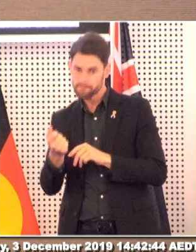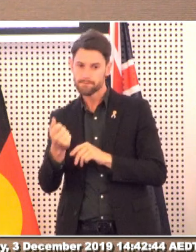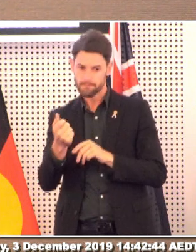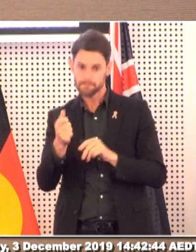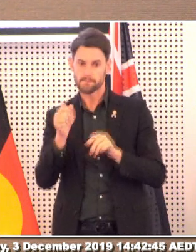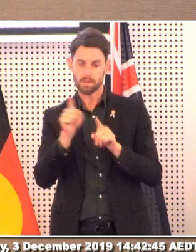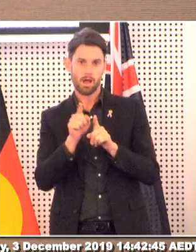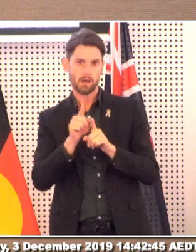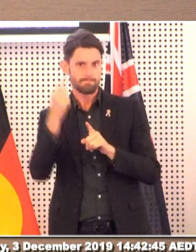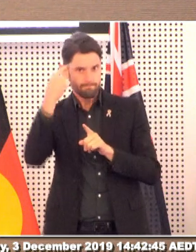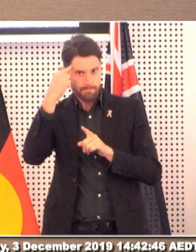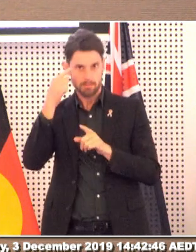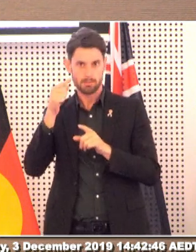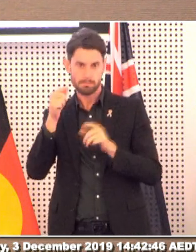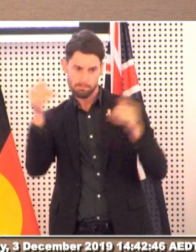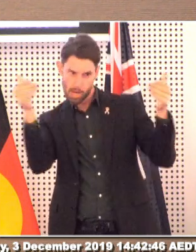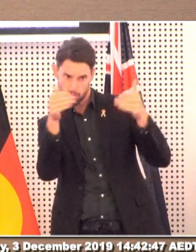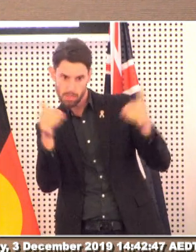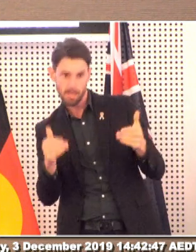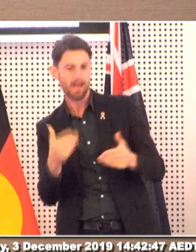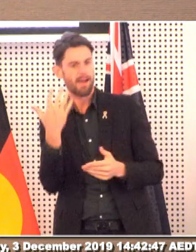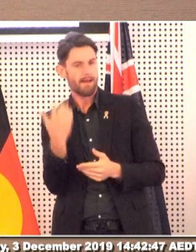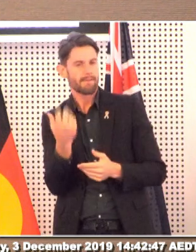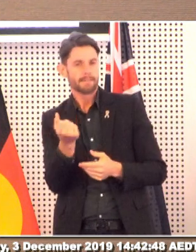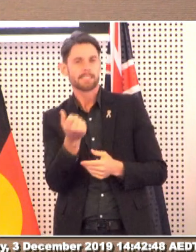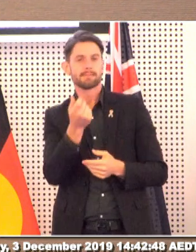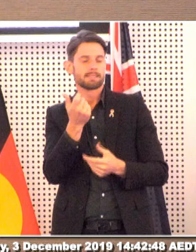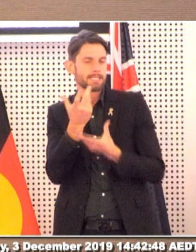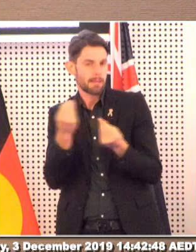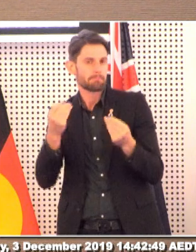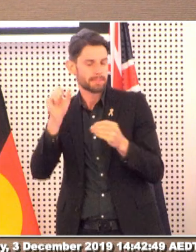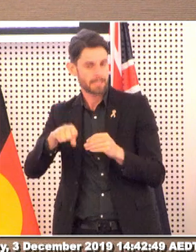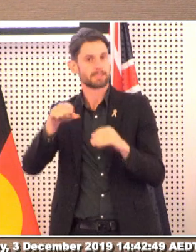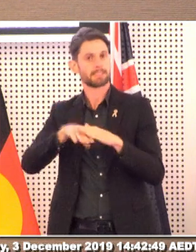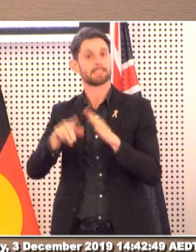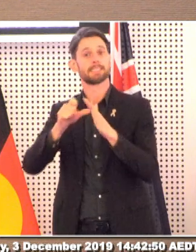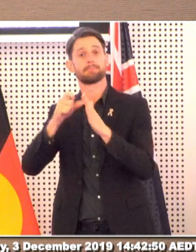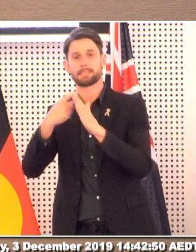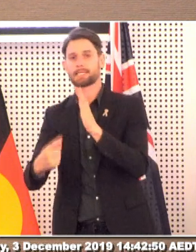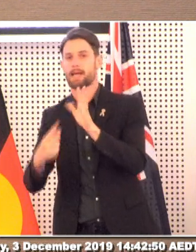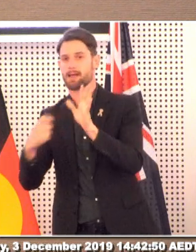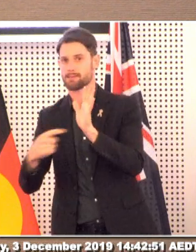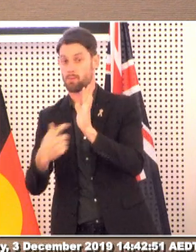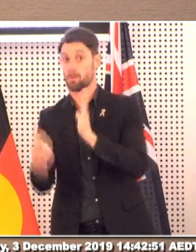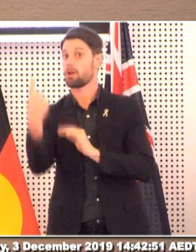convention in mind. So you can see that in the Disability Act but there are few – well, actually, I think